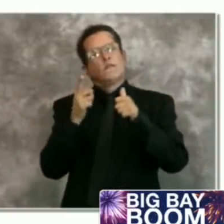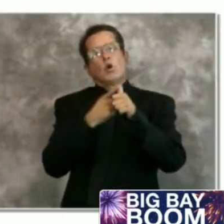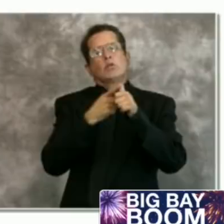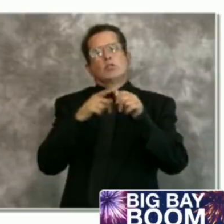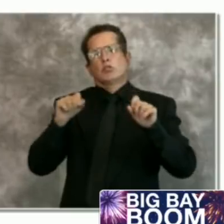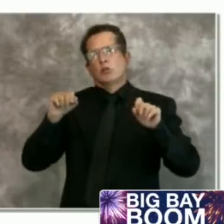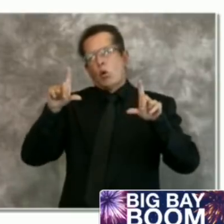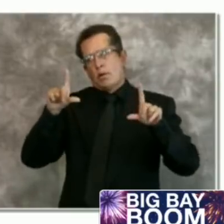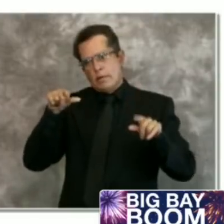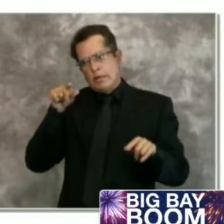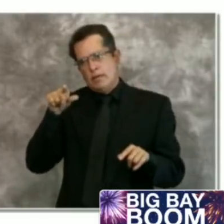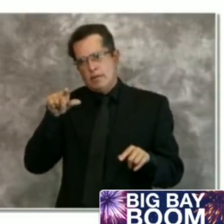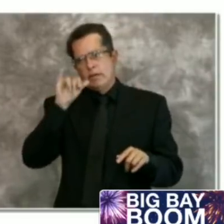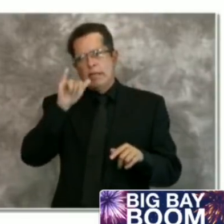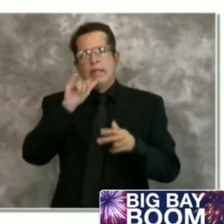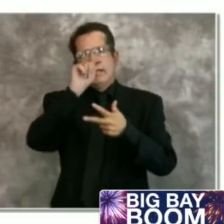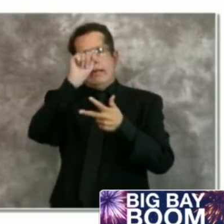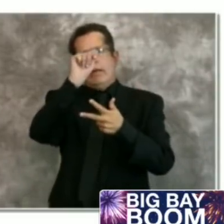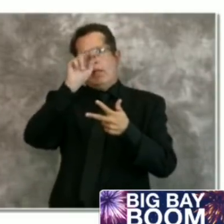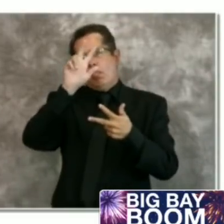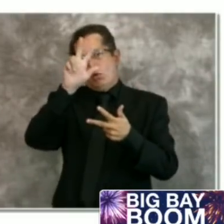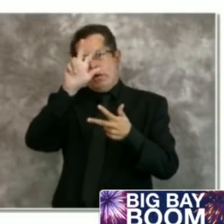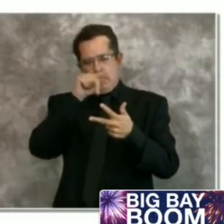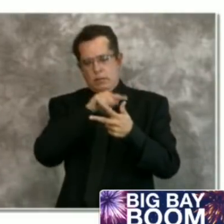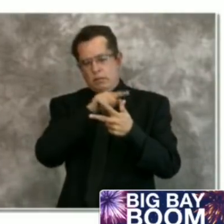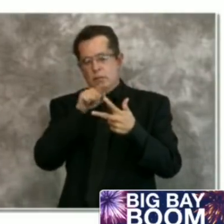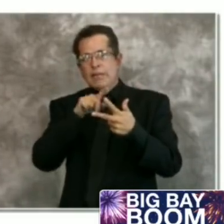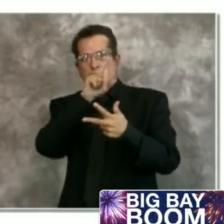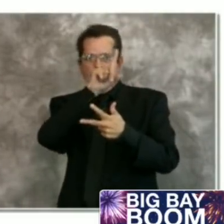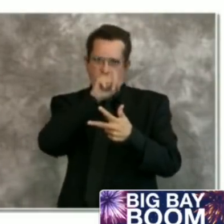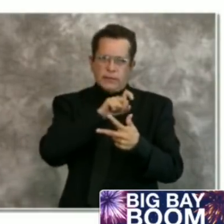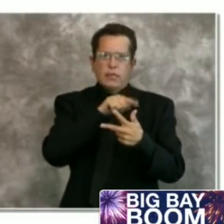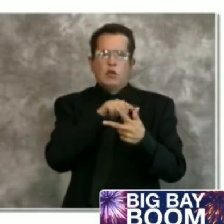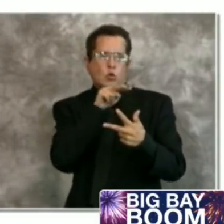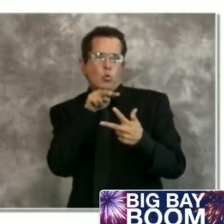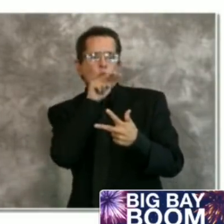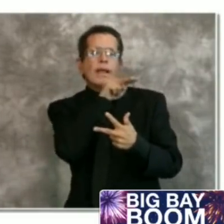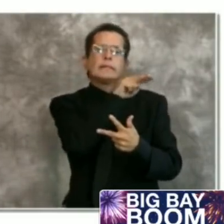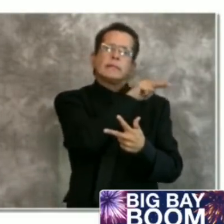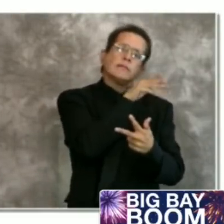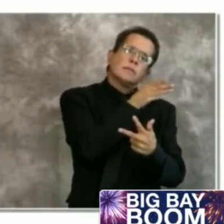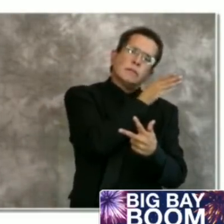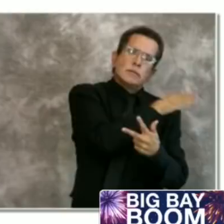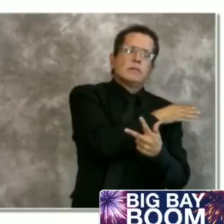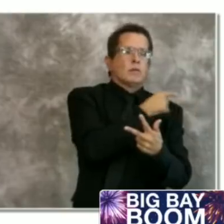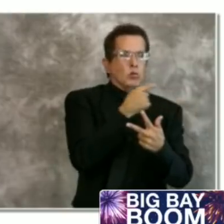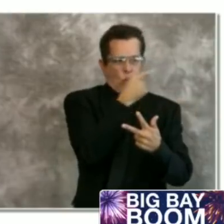WITH A JUMP IN YOU ARE OUR CHARTS FOR TODAY. WE WILL